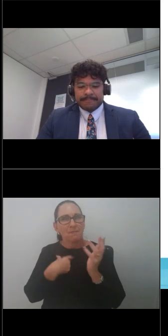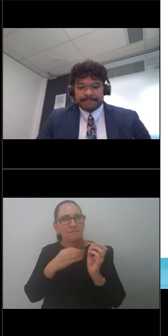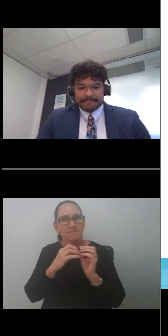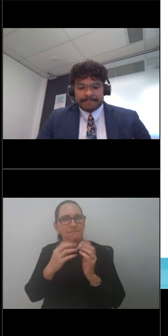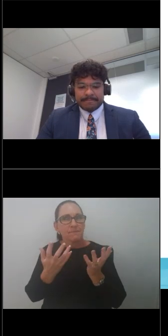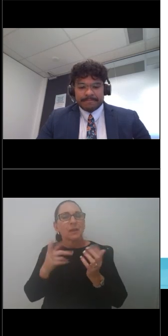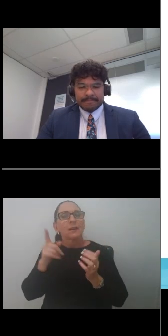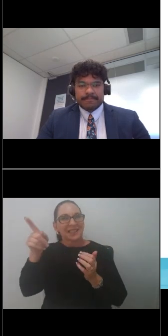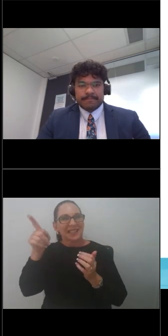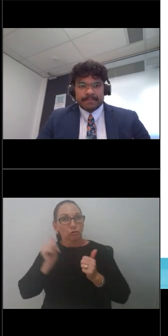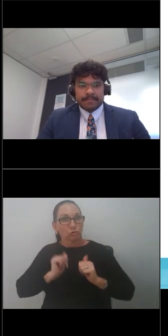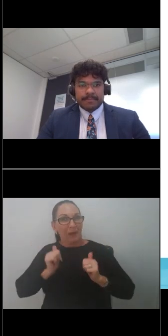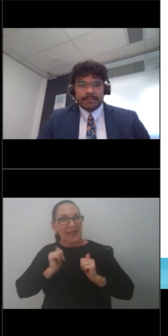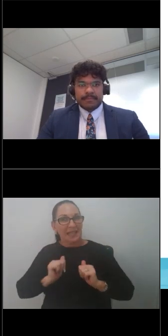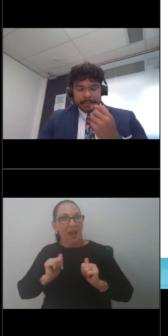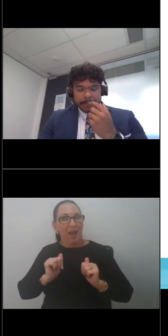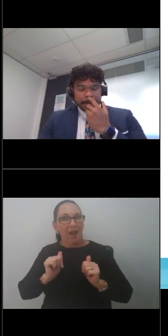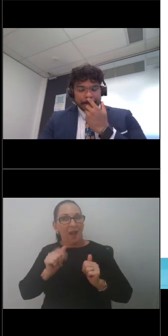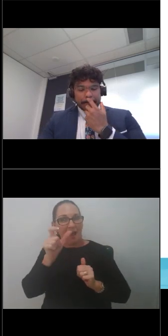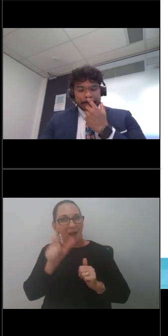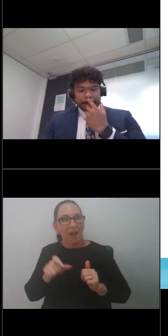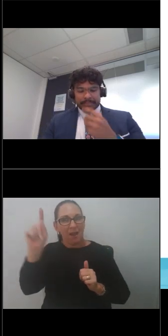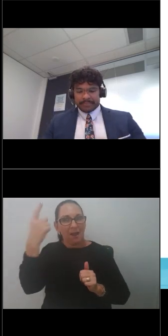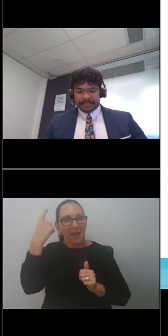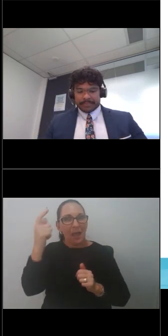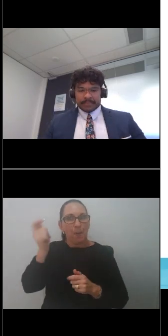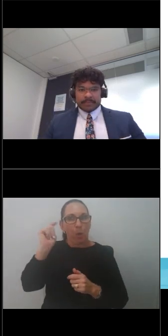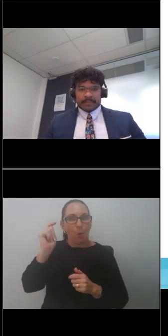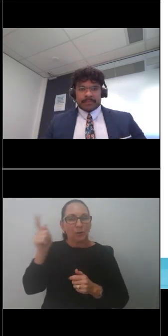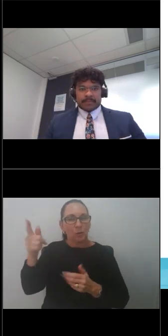employed to help us with the training now John was actually part of the Northern Territory Western